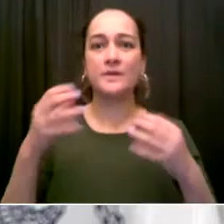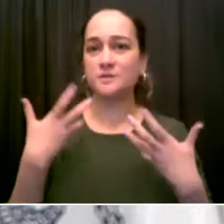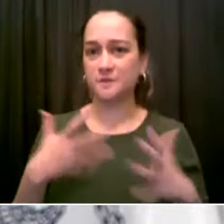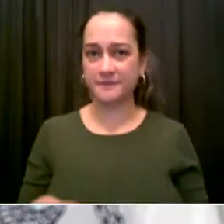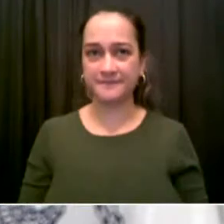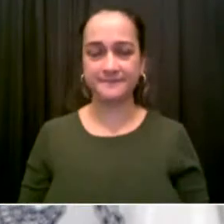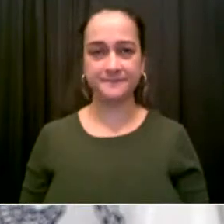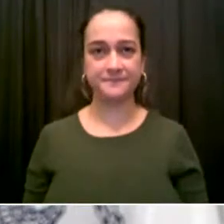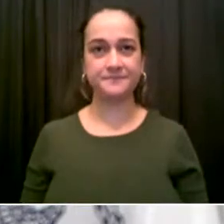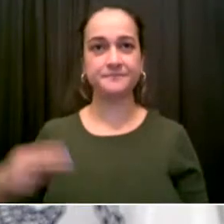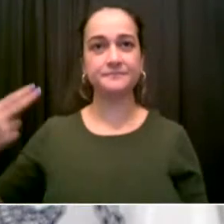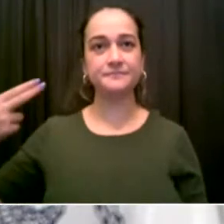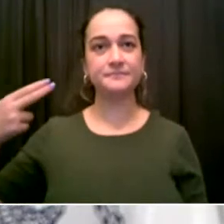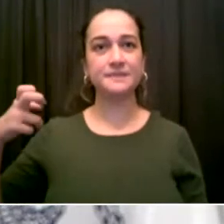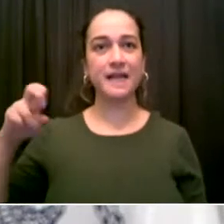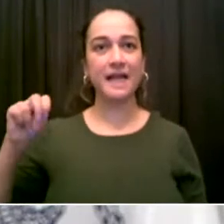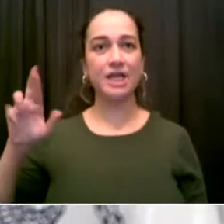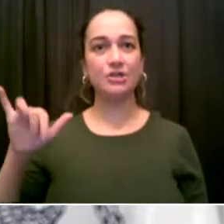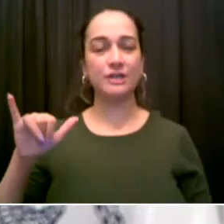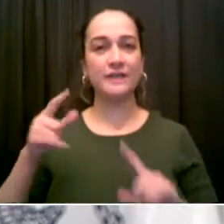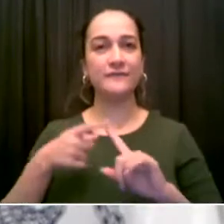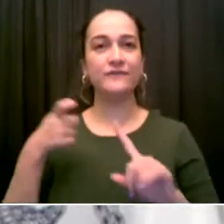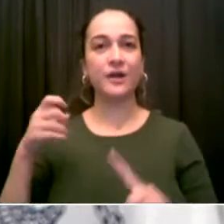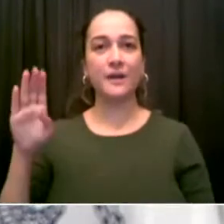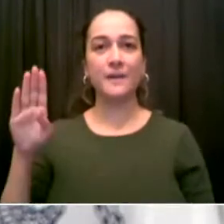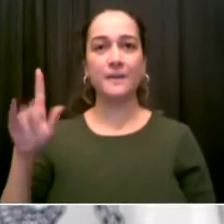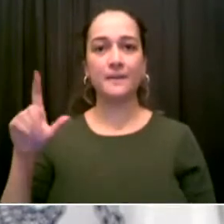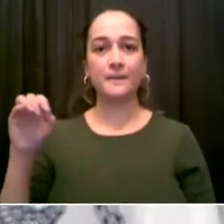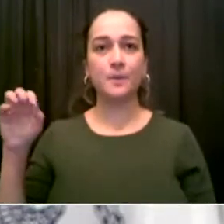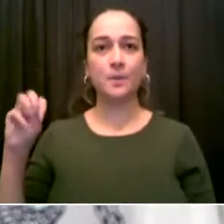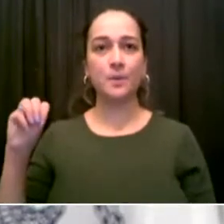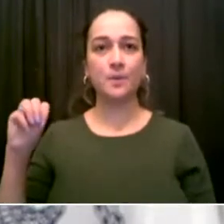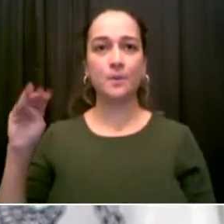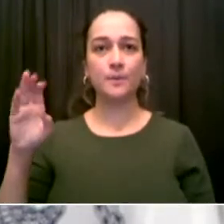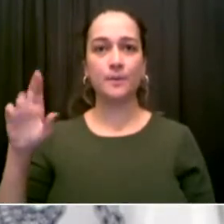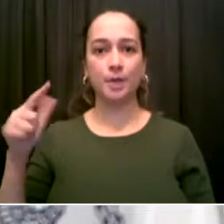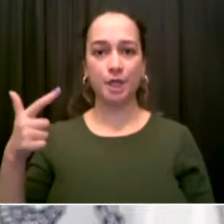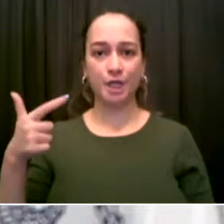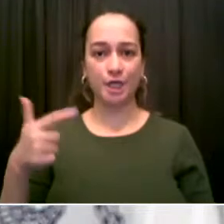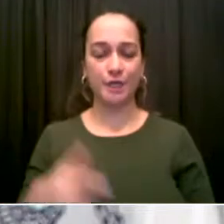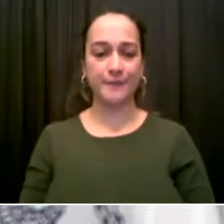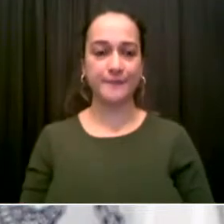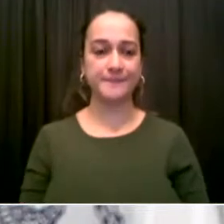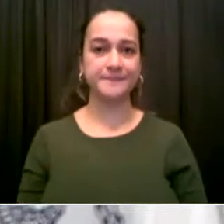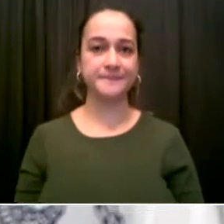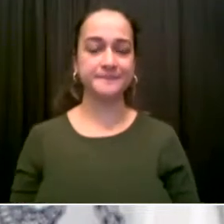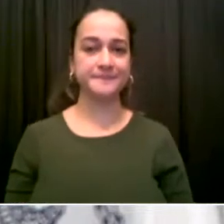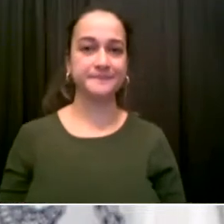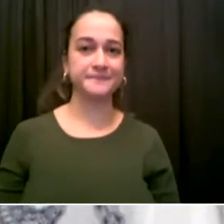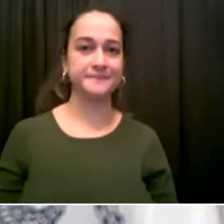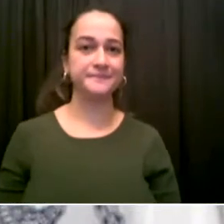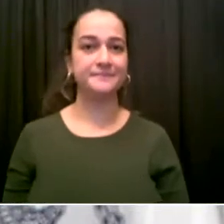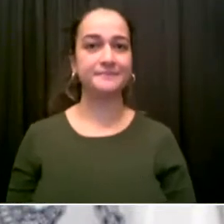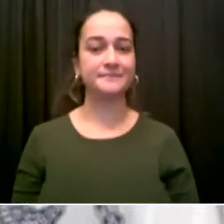AFFORDABLE HOUSING. NEXT, HENRY GOLMADN FROM BLOOMBERG. Reporter: MR. MAYOR, HOW ARE